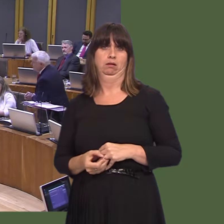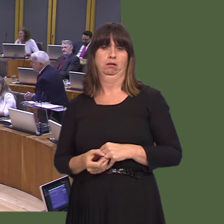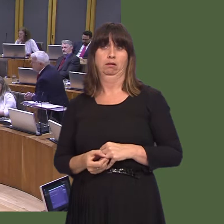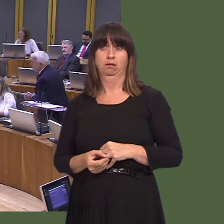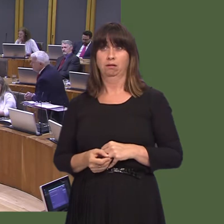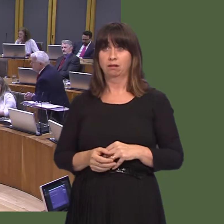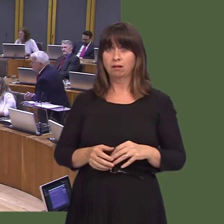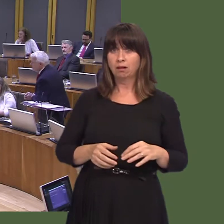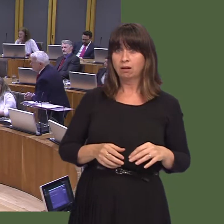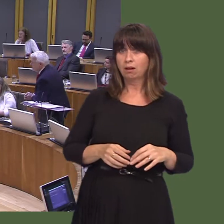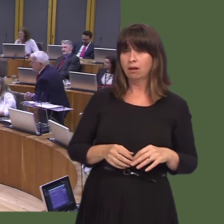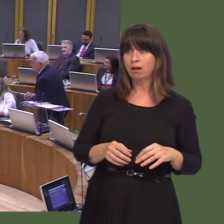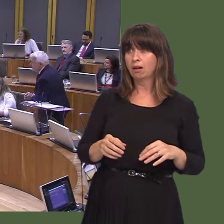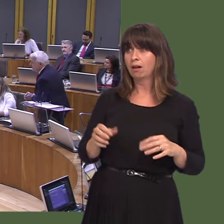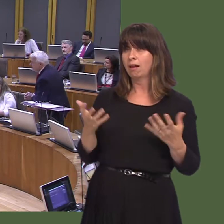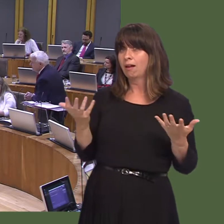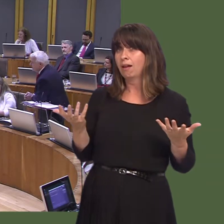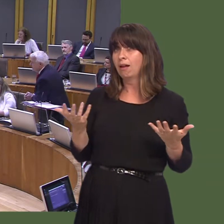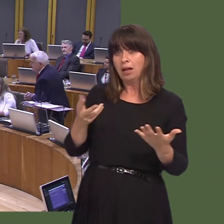even sight of Westminster's Brexit paper.